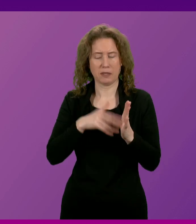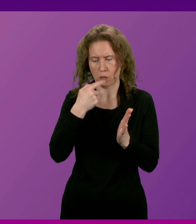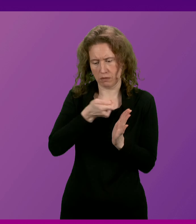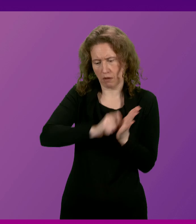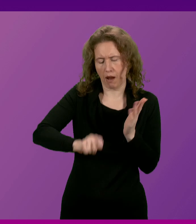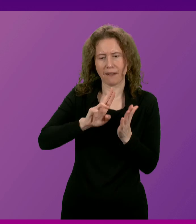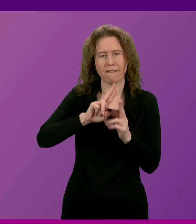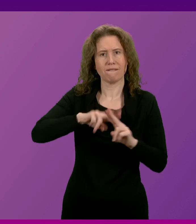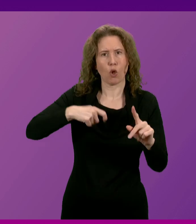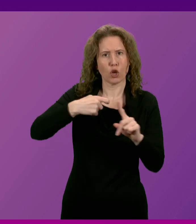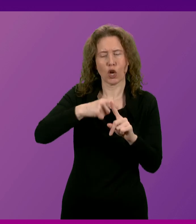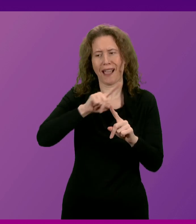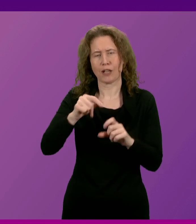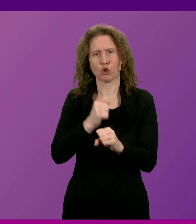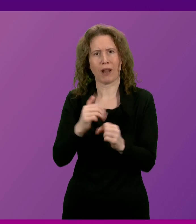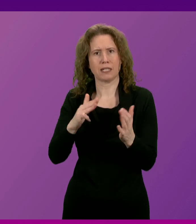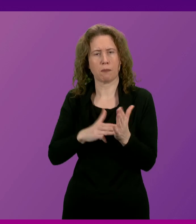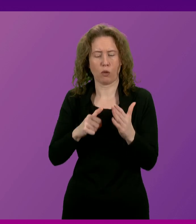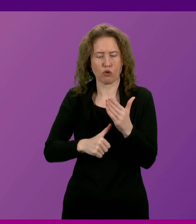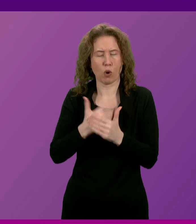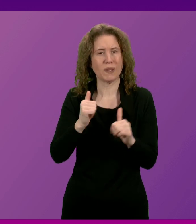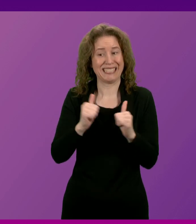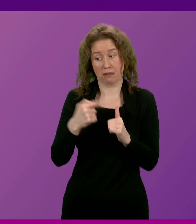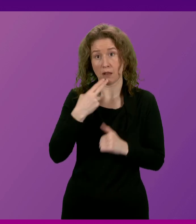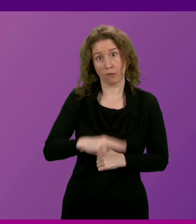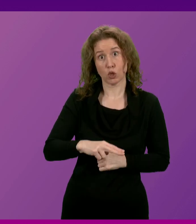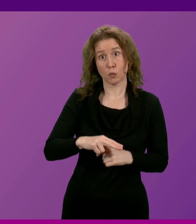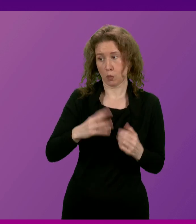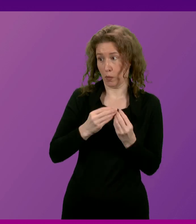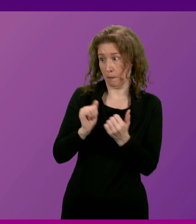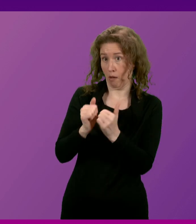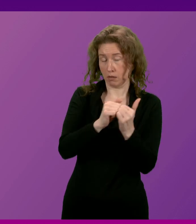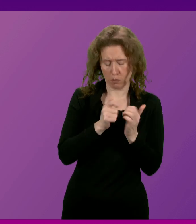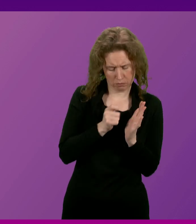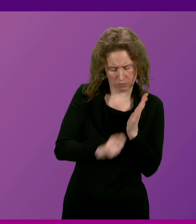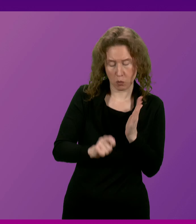and Grangemouth growth deal this afternoon. Through that, we have committed £50 million